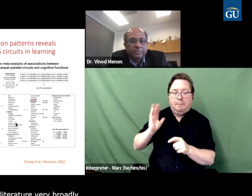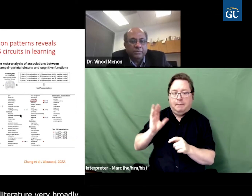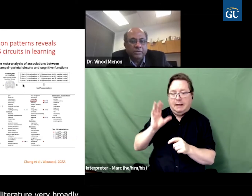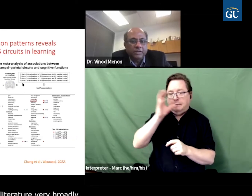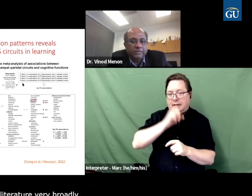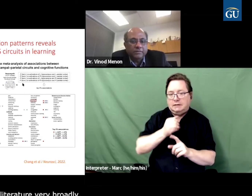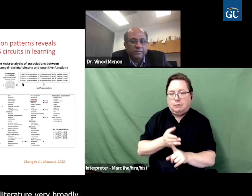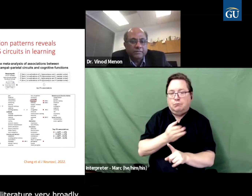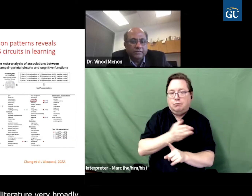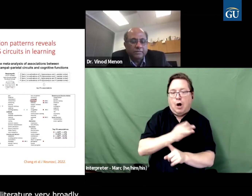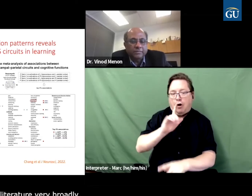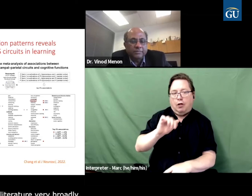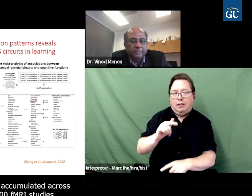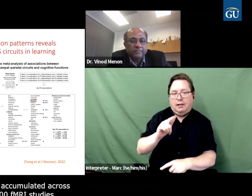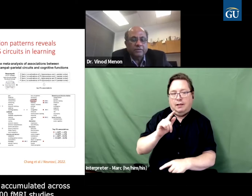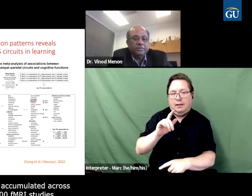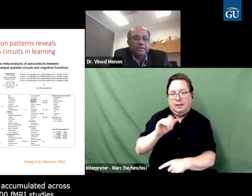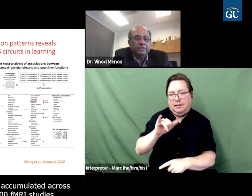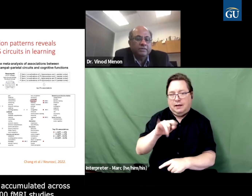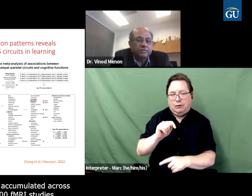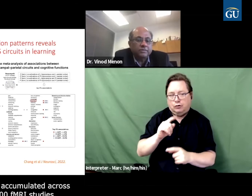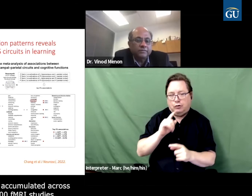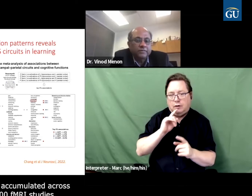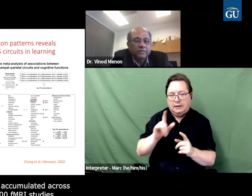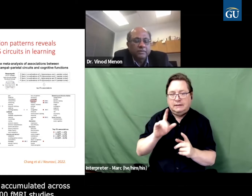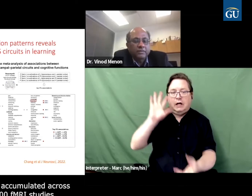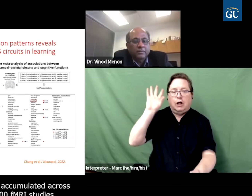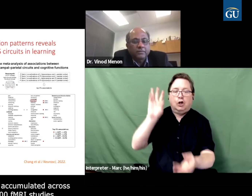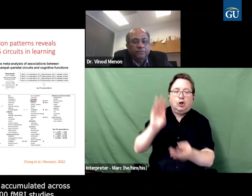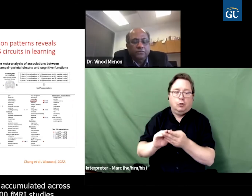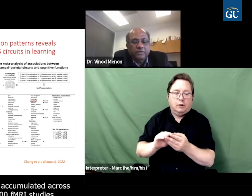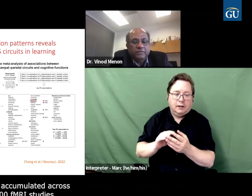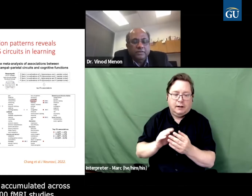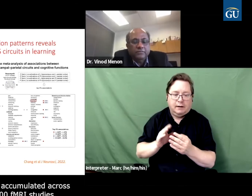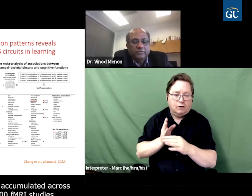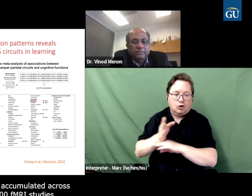literature very broadly these are